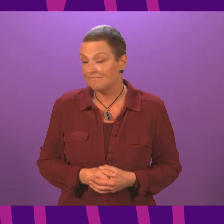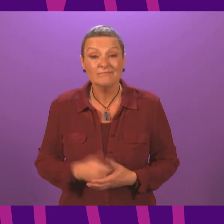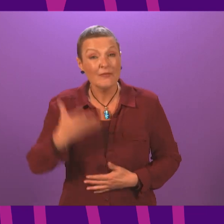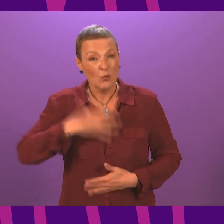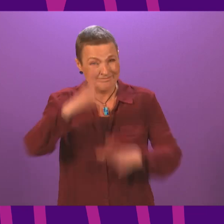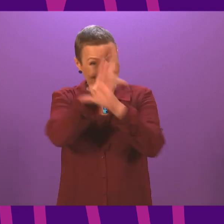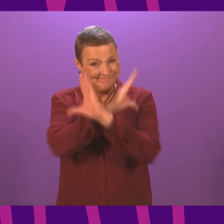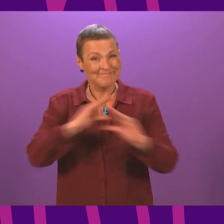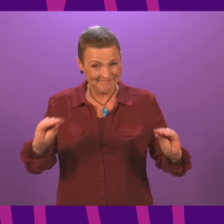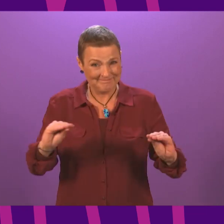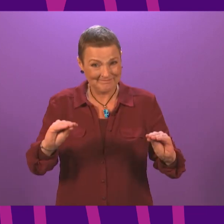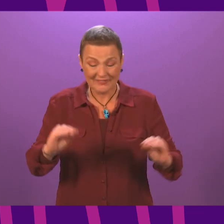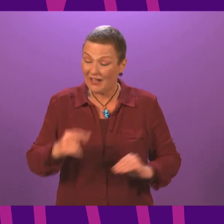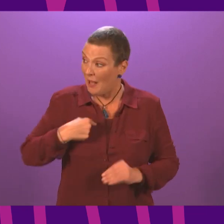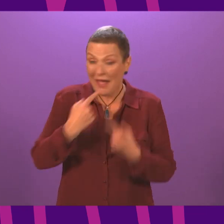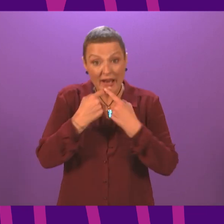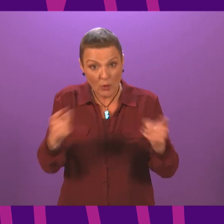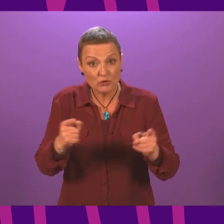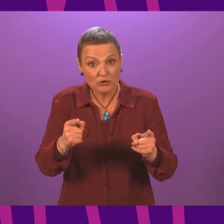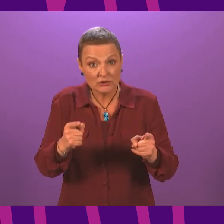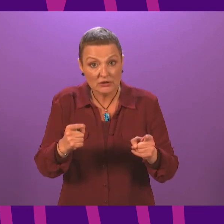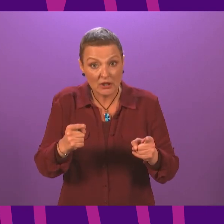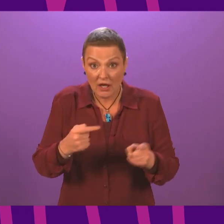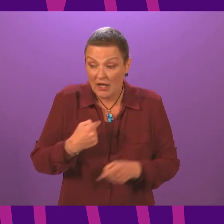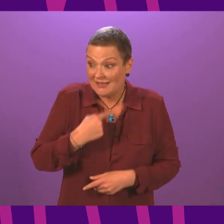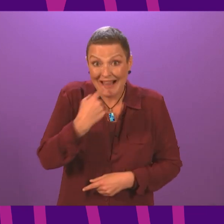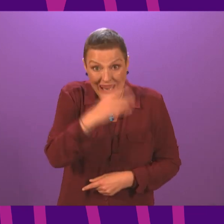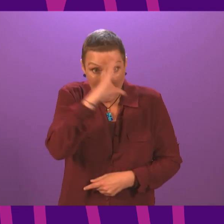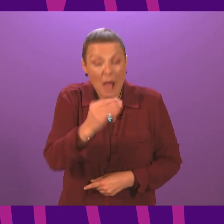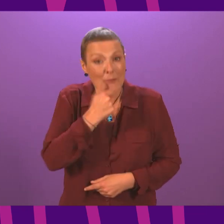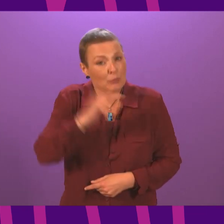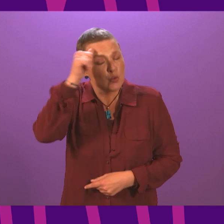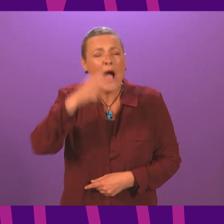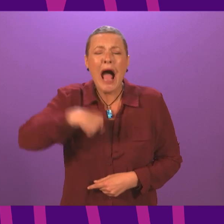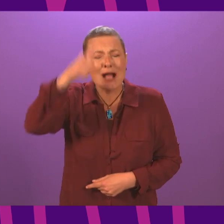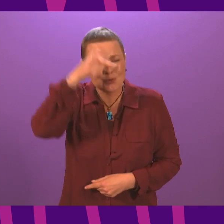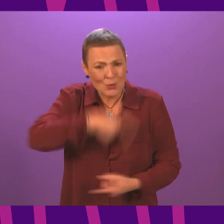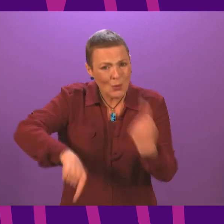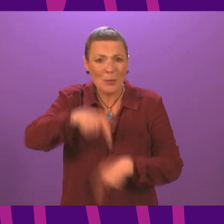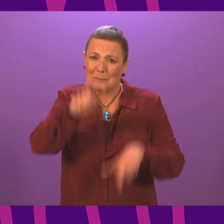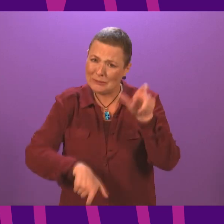announcement, so as to give people reassurance, as soon as I can. I know that people have been